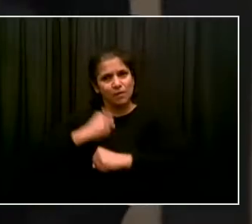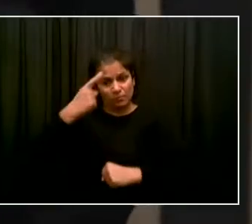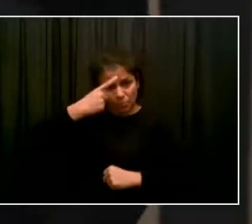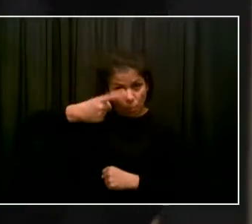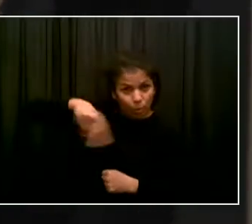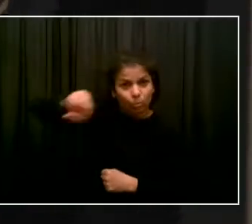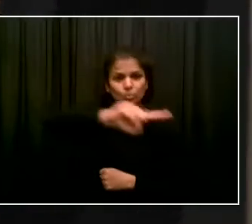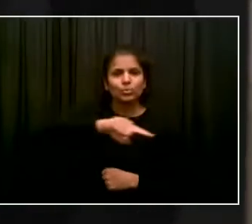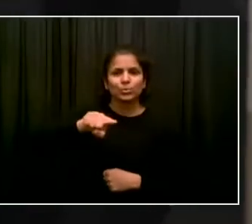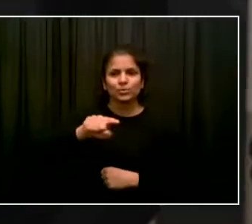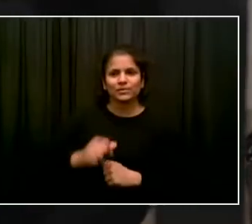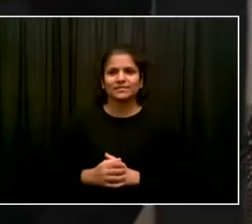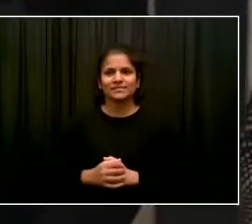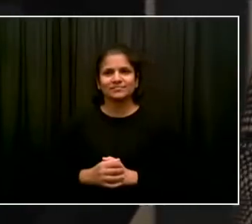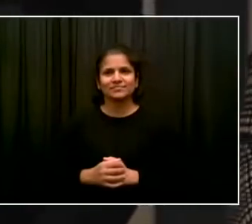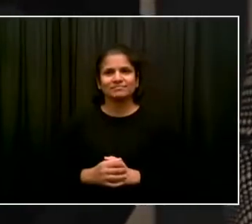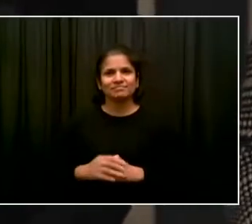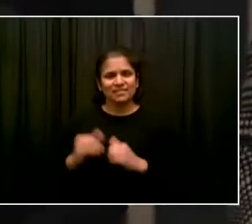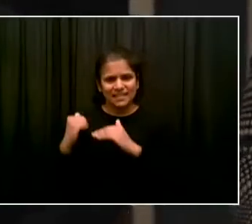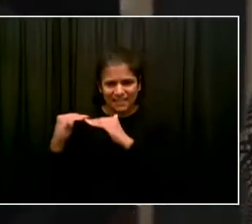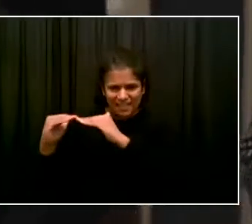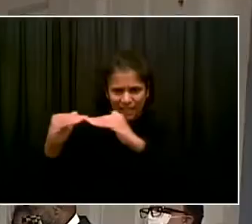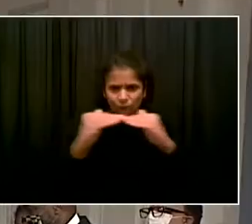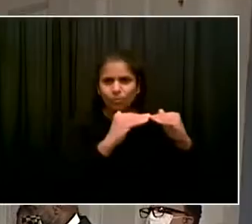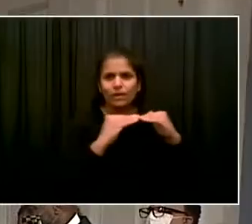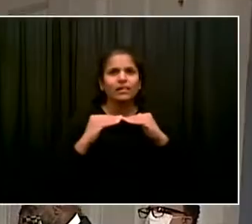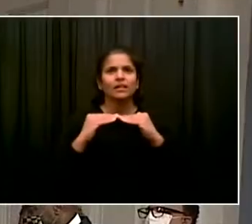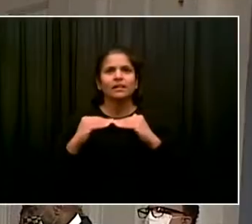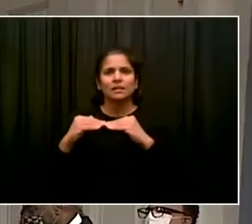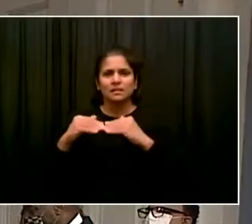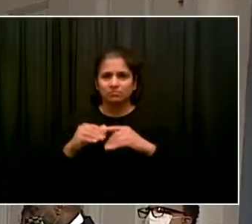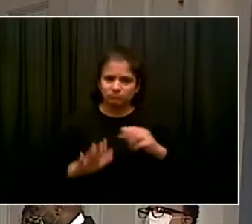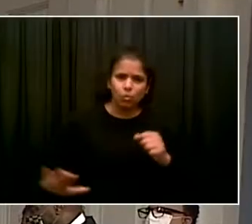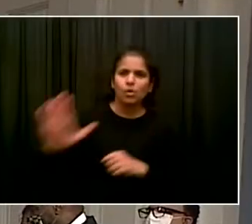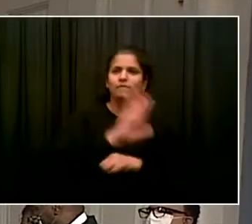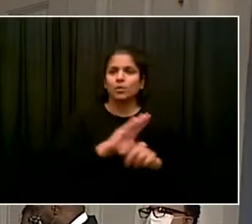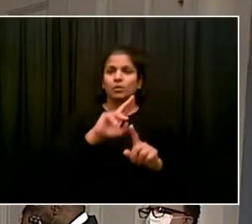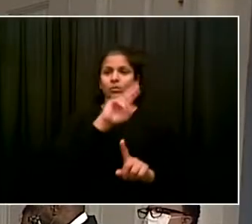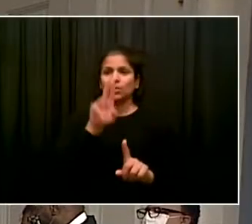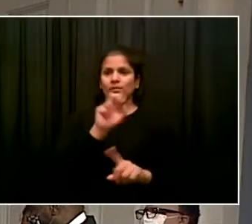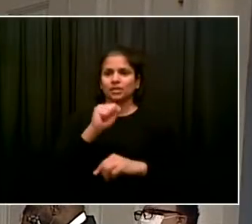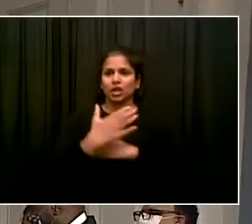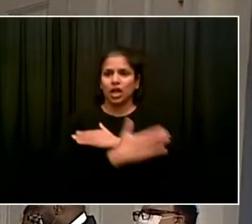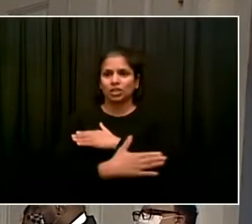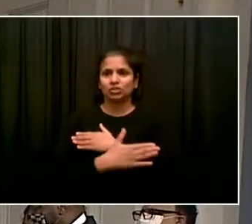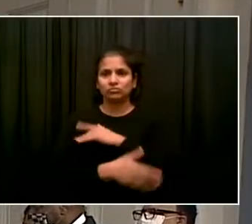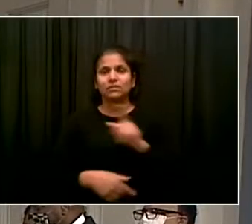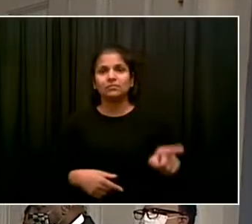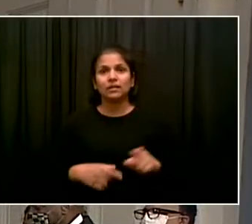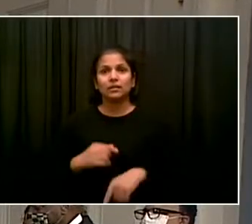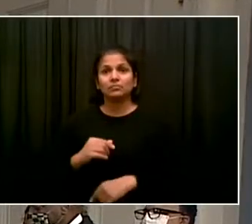TO TO BE A PART OF THIS GREAT NATION, TO